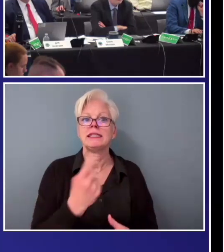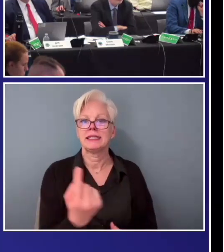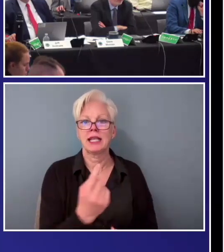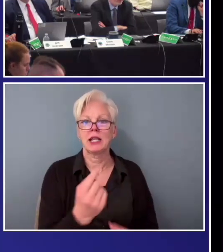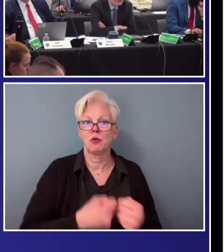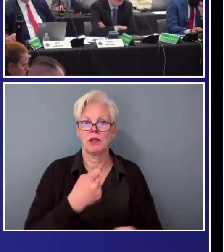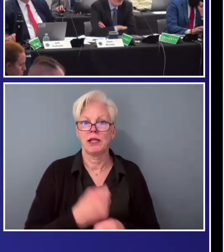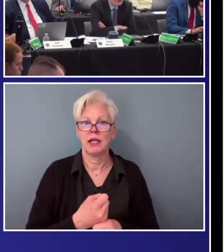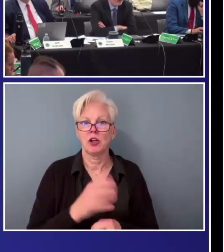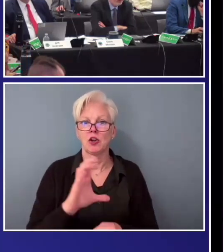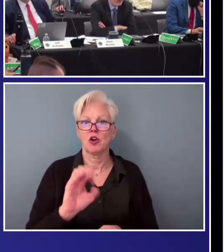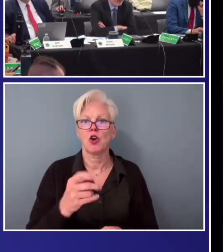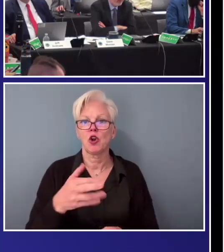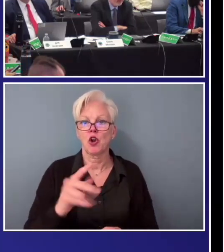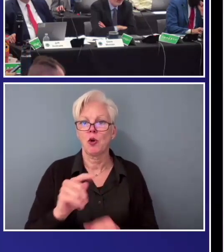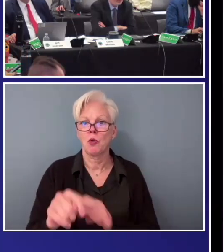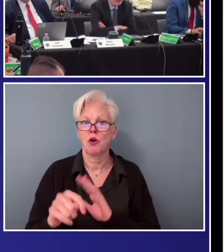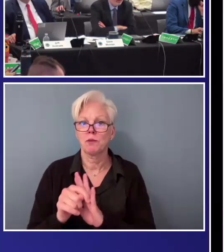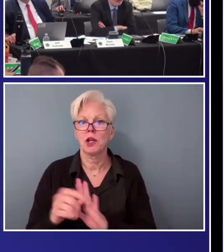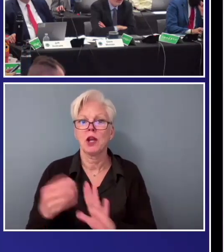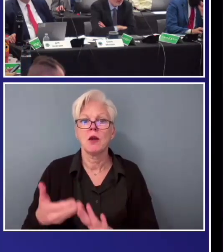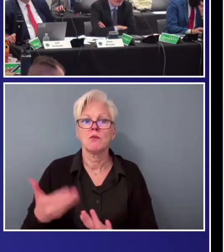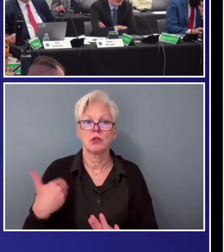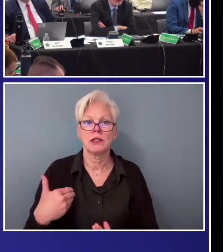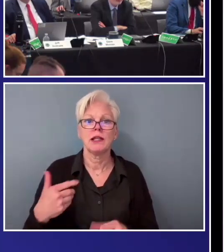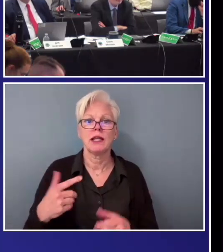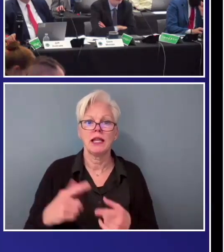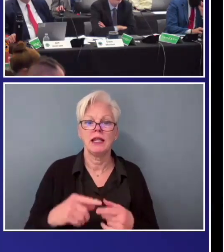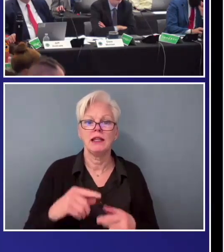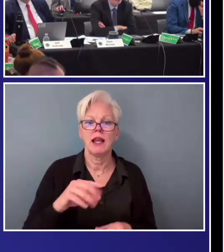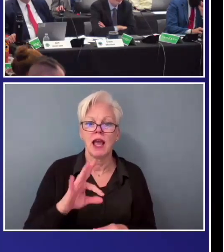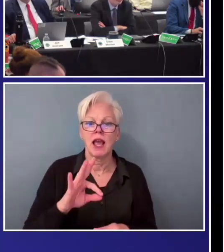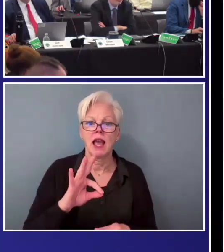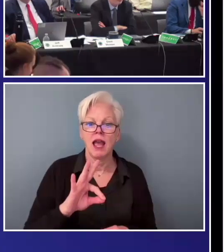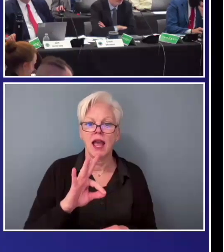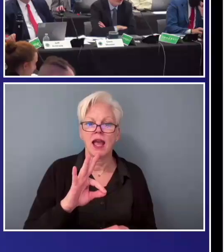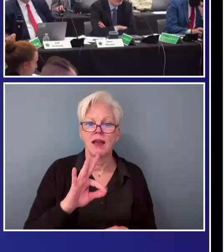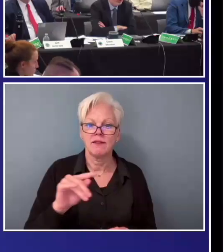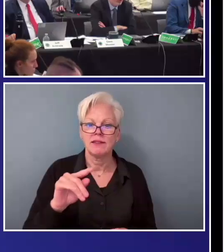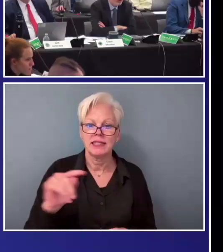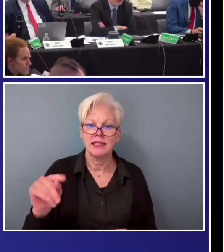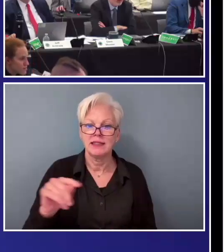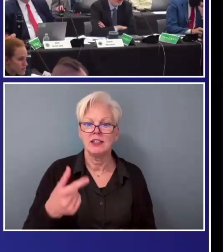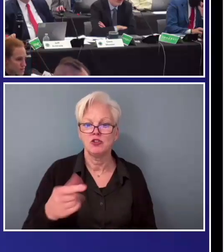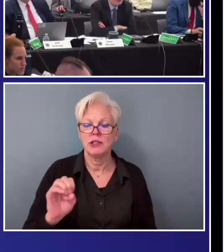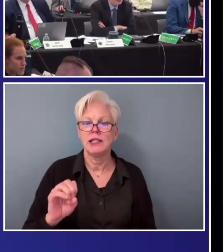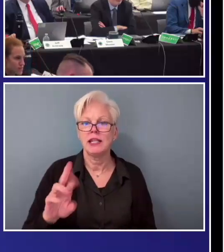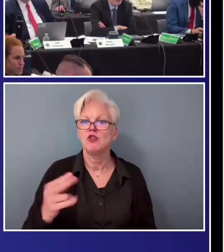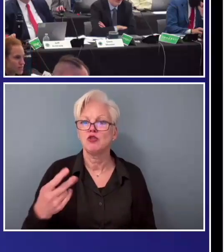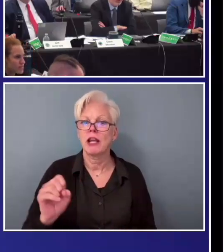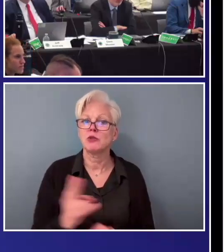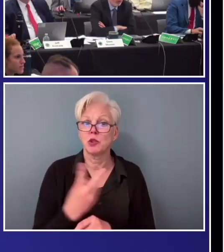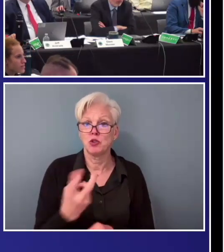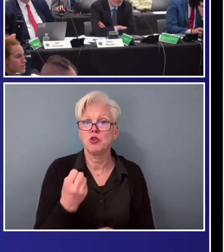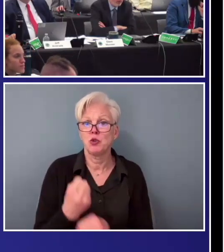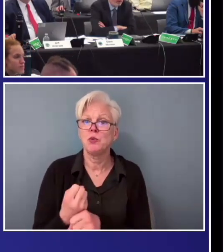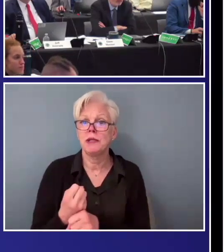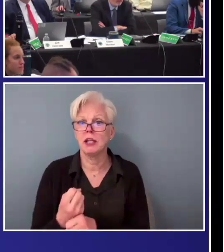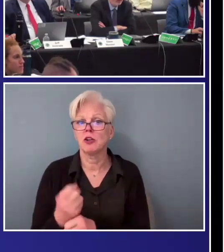Previously in the FVT/GE regulations, we were using a two-year cohort at the outset. Here we are starting with a single